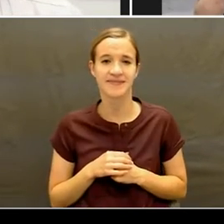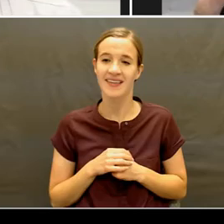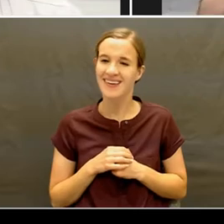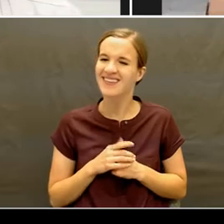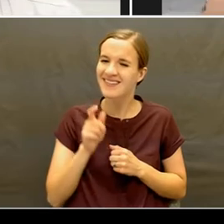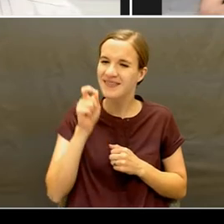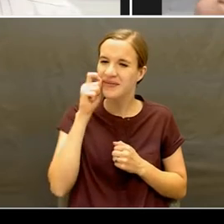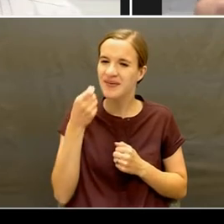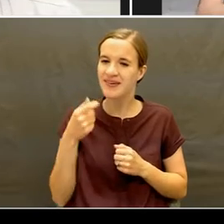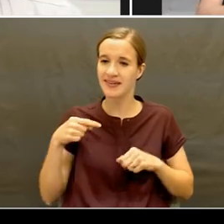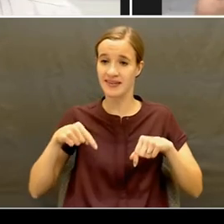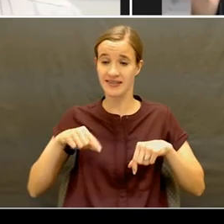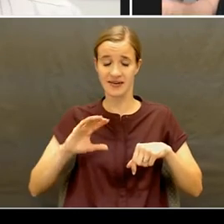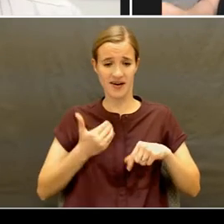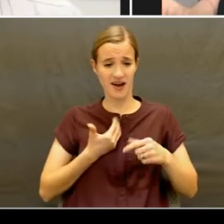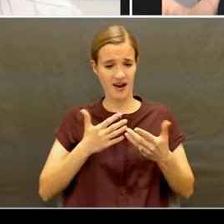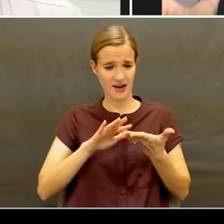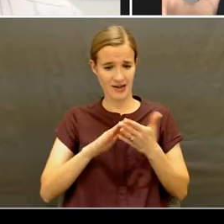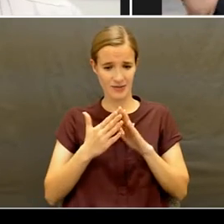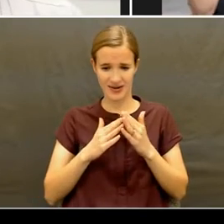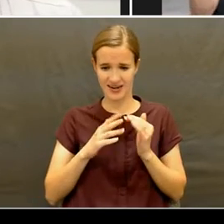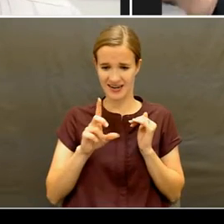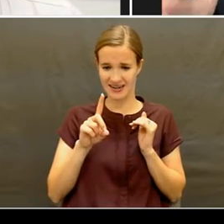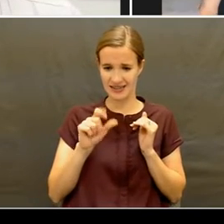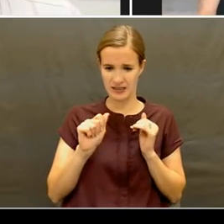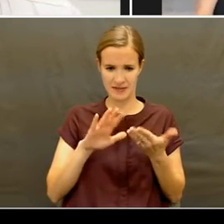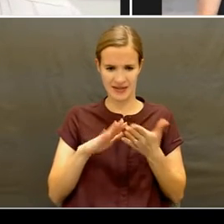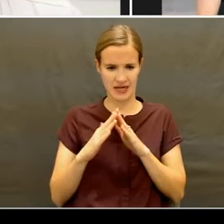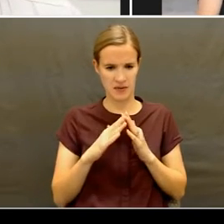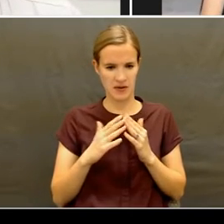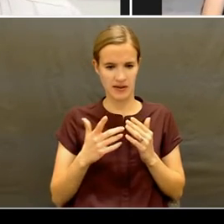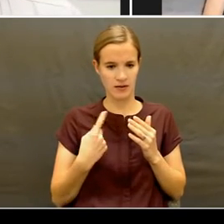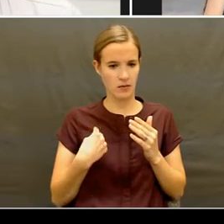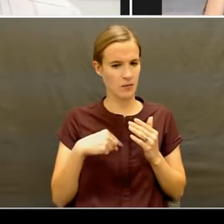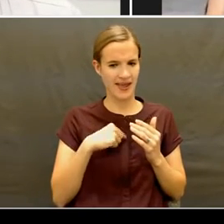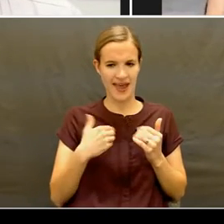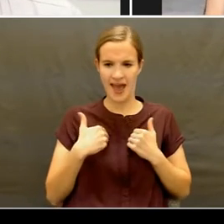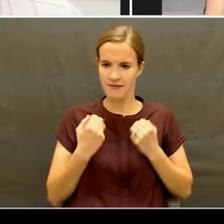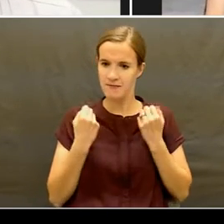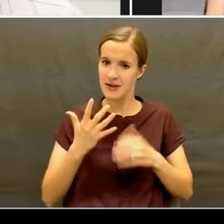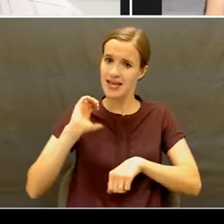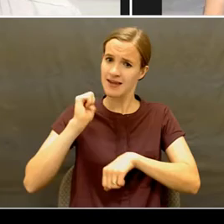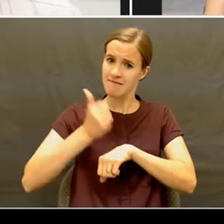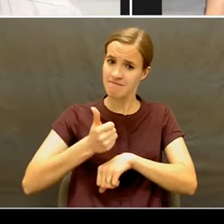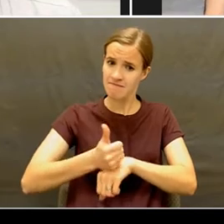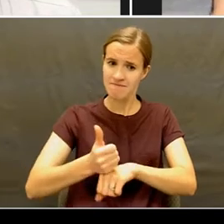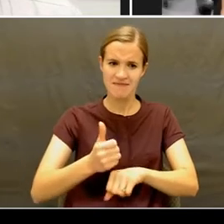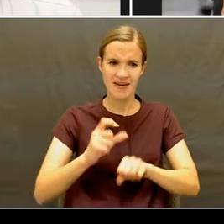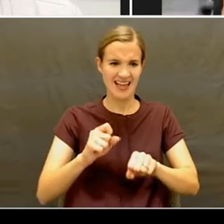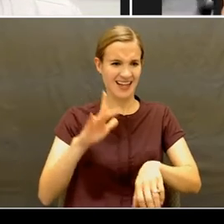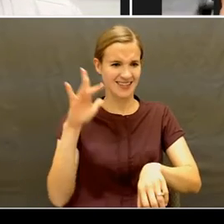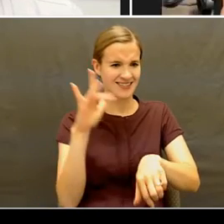feel and touch and be a part of, and that bus became that part and, and I got to be in it. Got